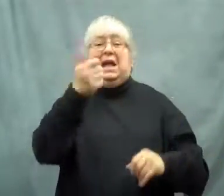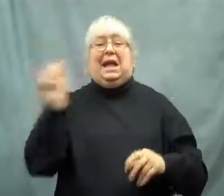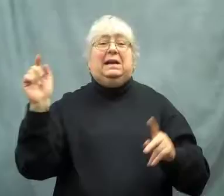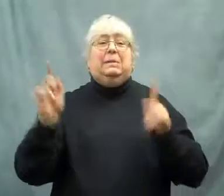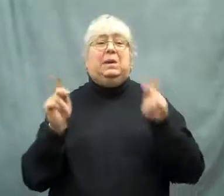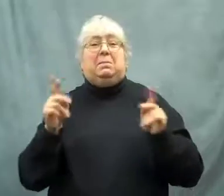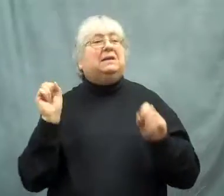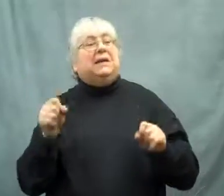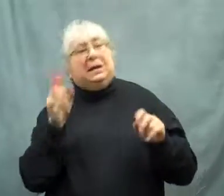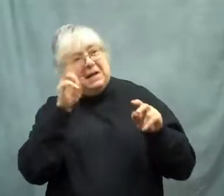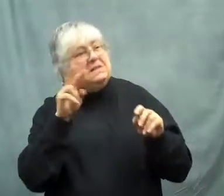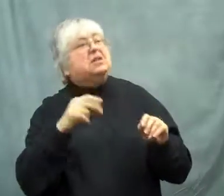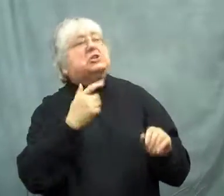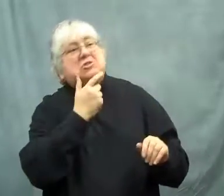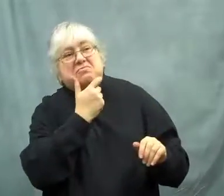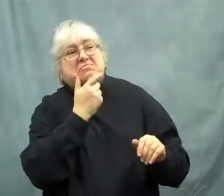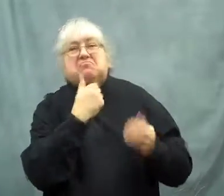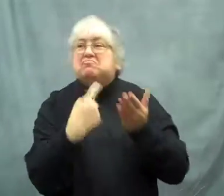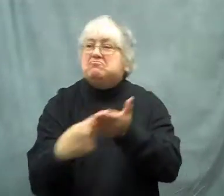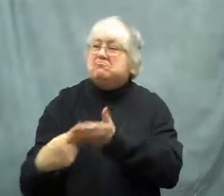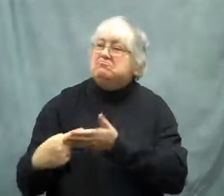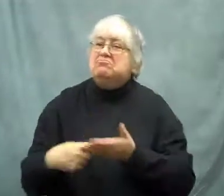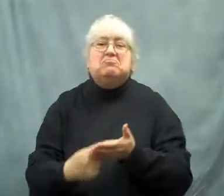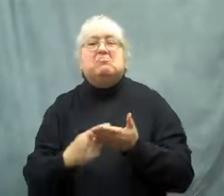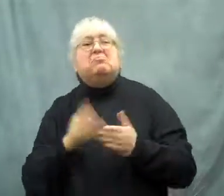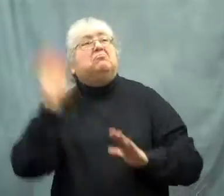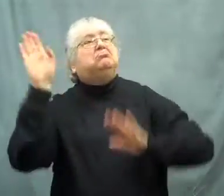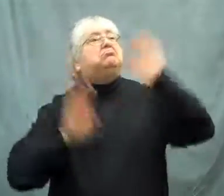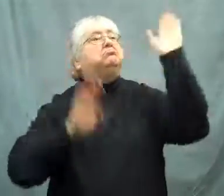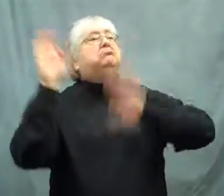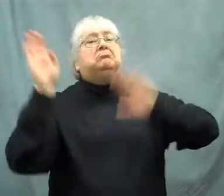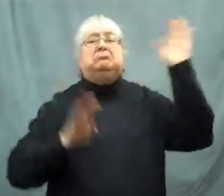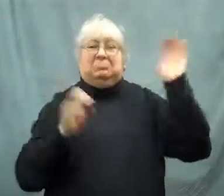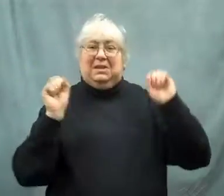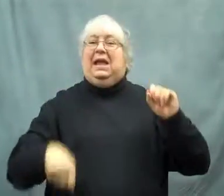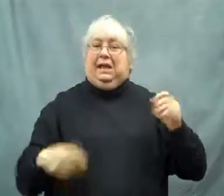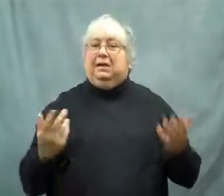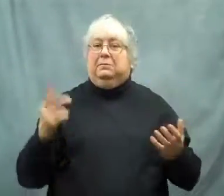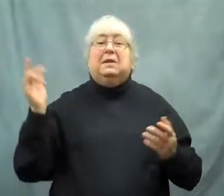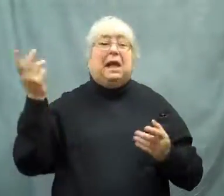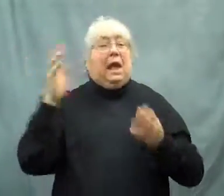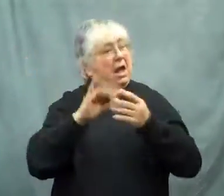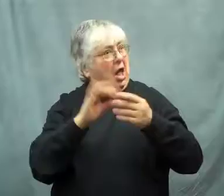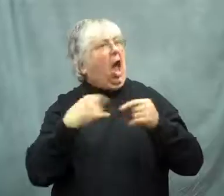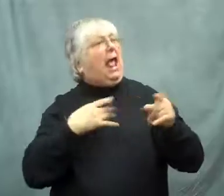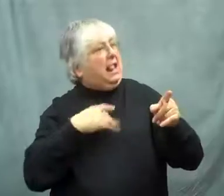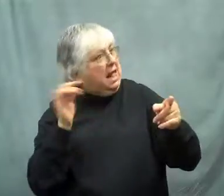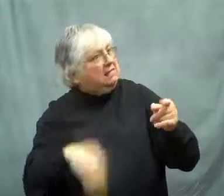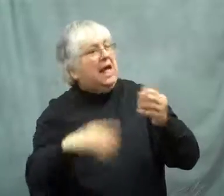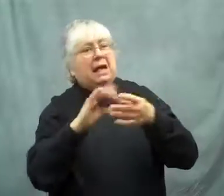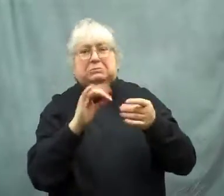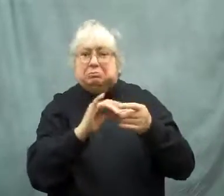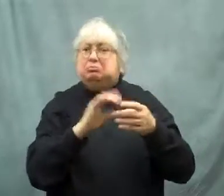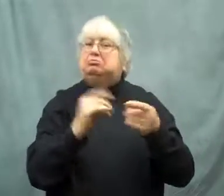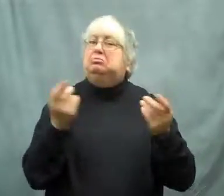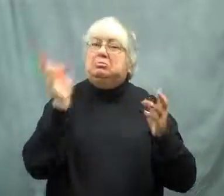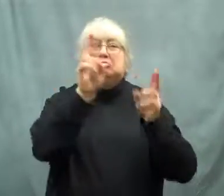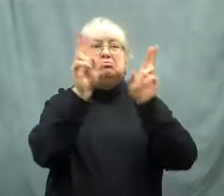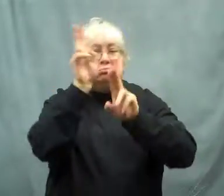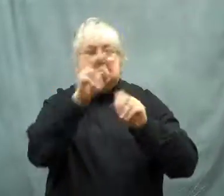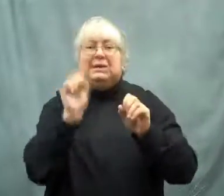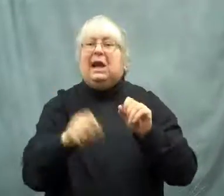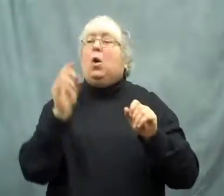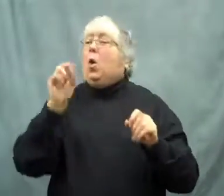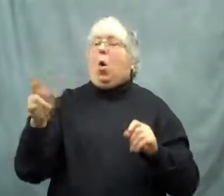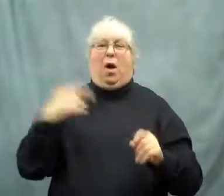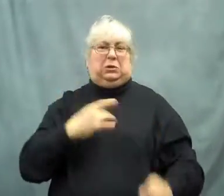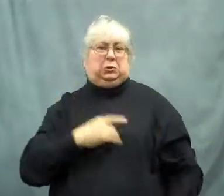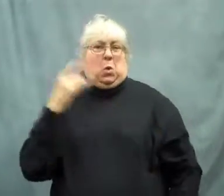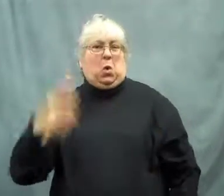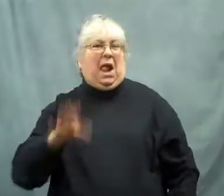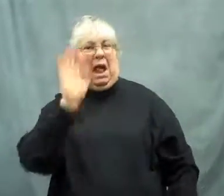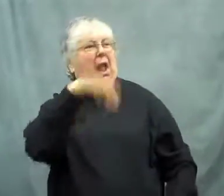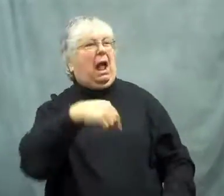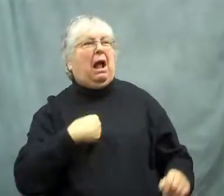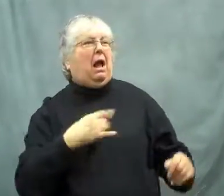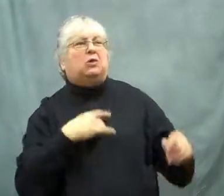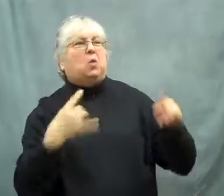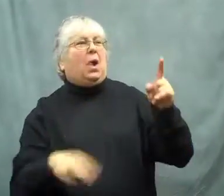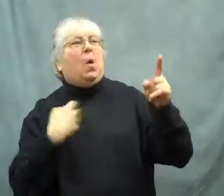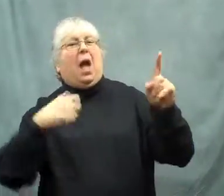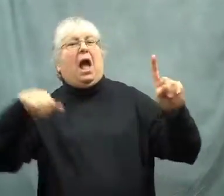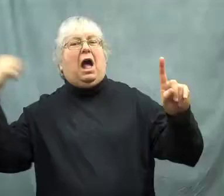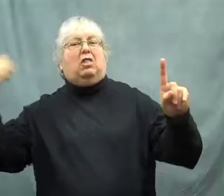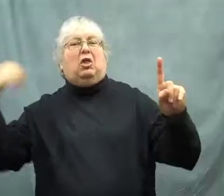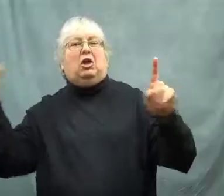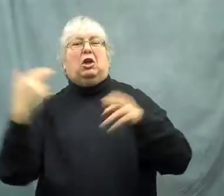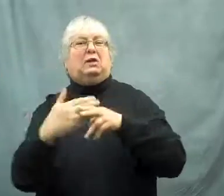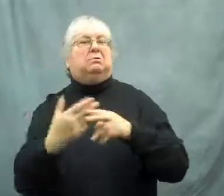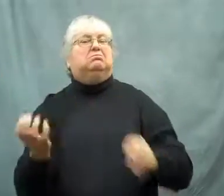The new names will become permanent in May of 2012.